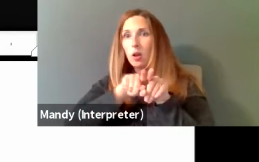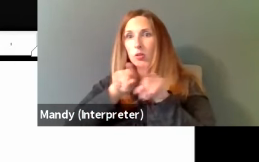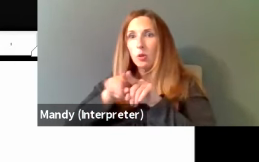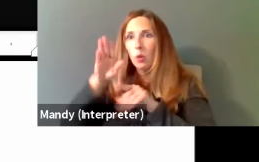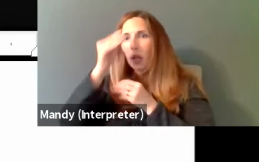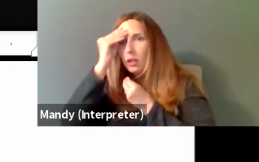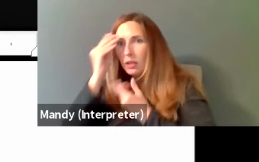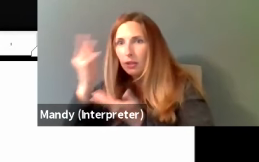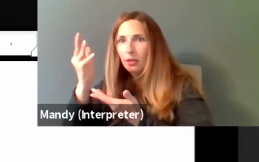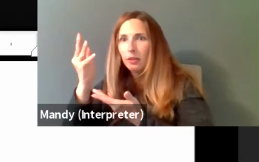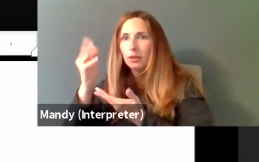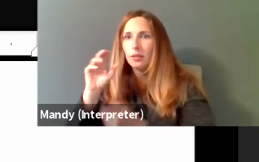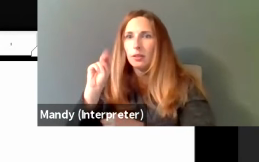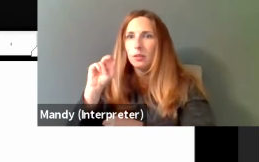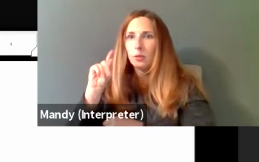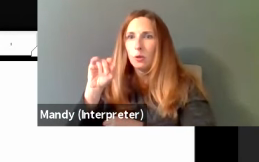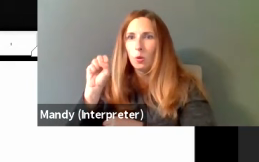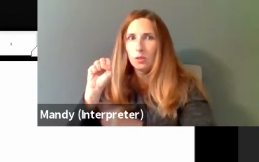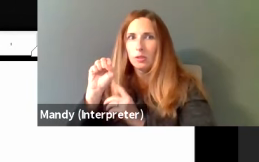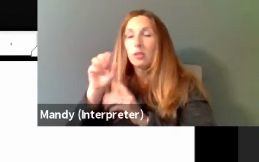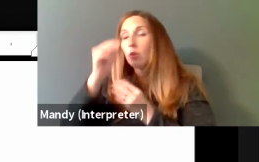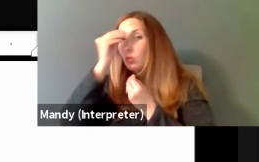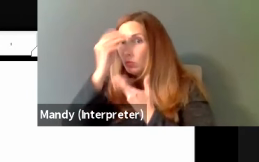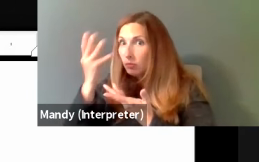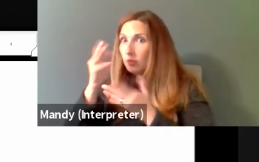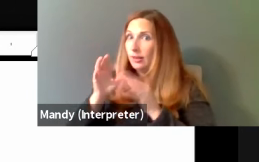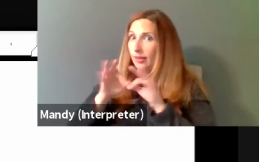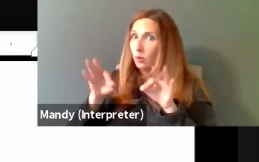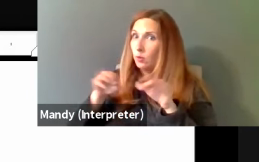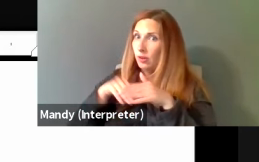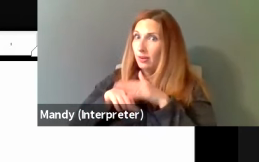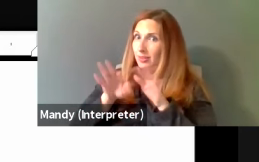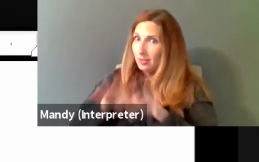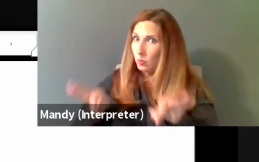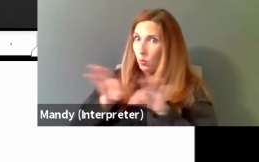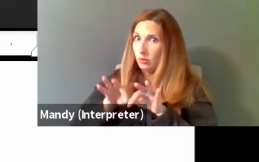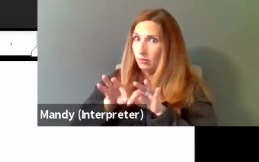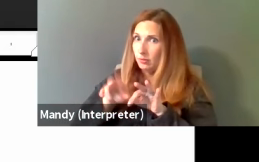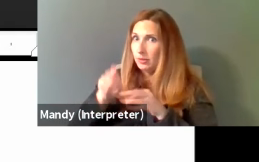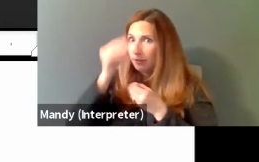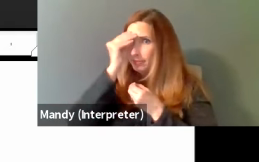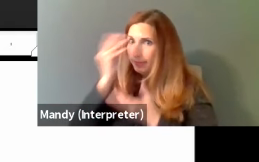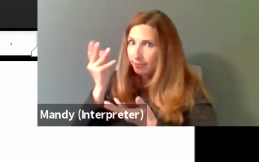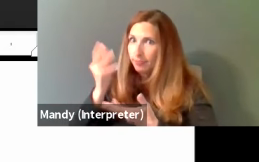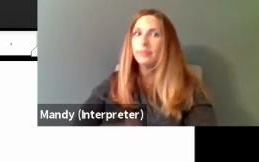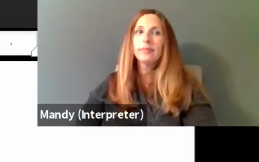that you, that language access is important to you. So I am going to pull up a few examples of that.